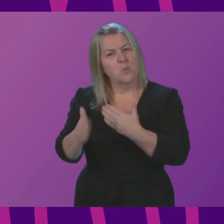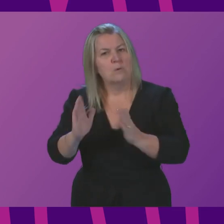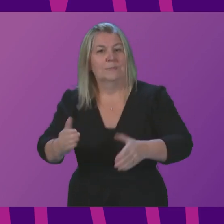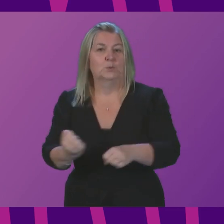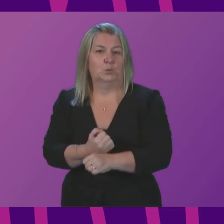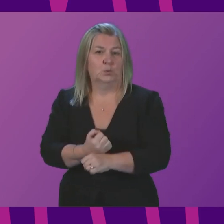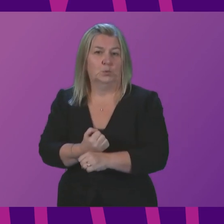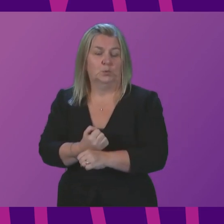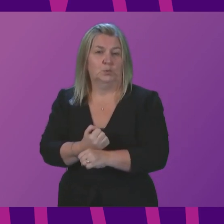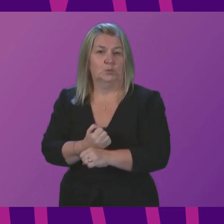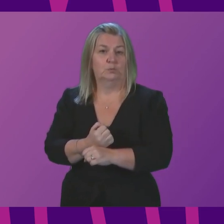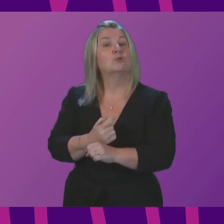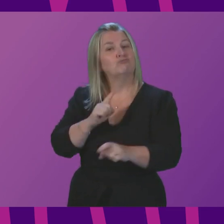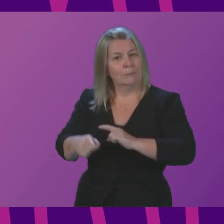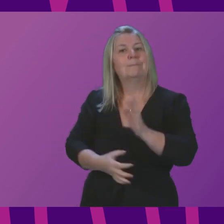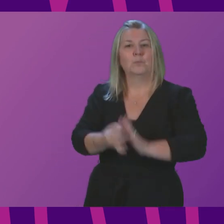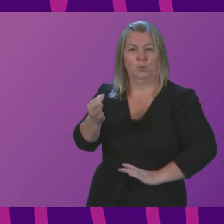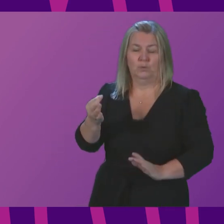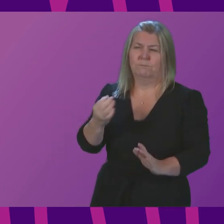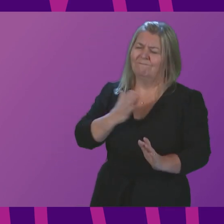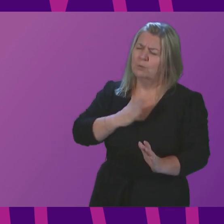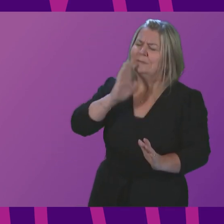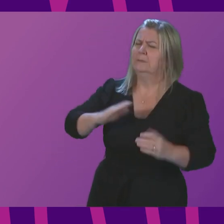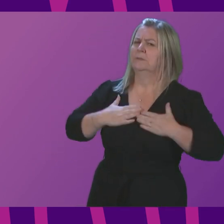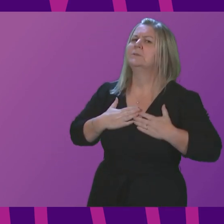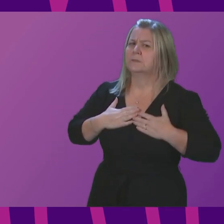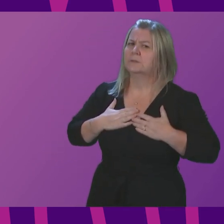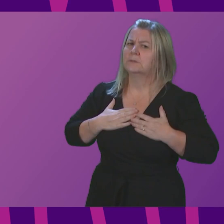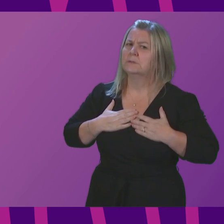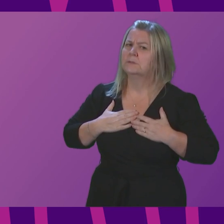The issue is one that I take extremely seriously, and I know that that view is shared across